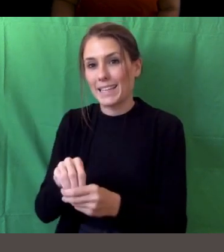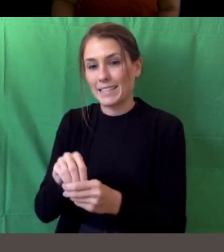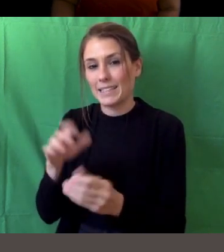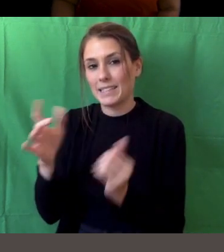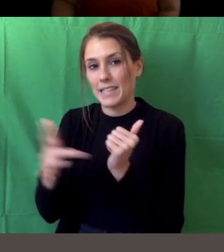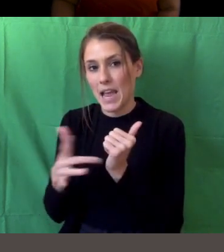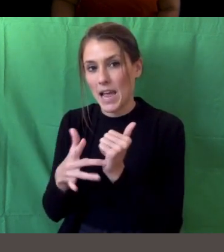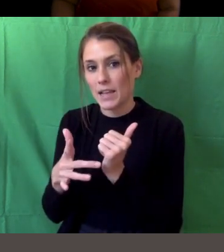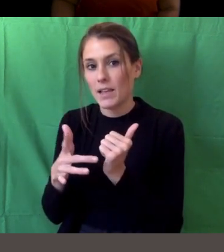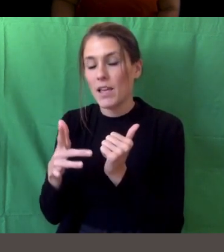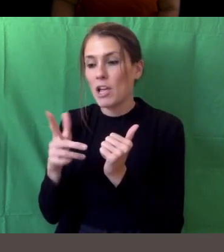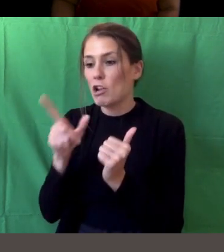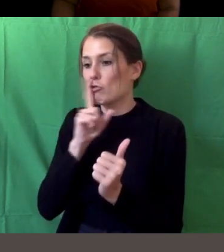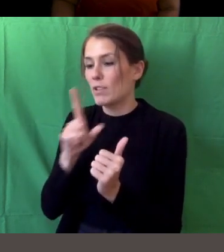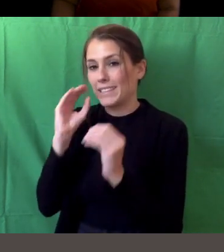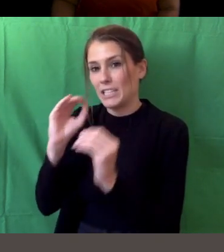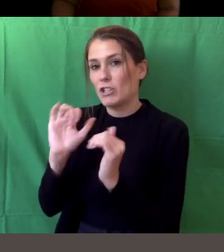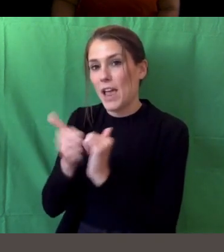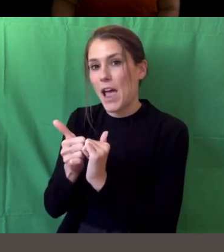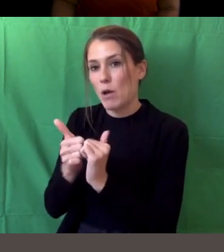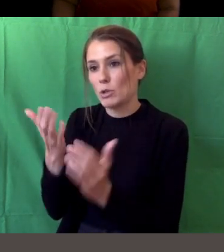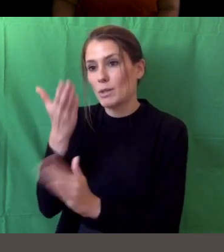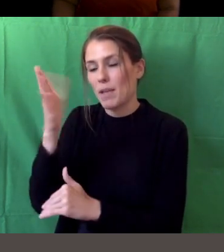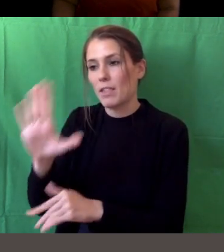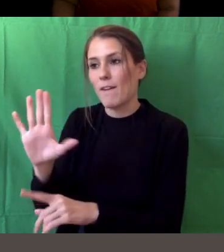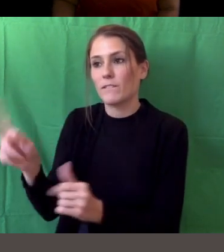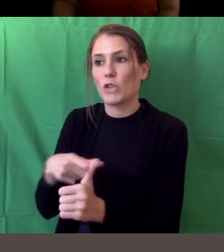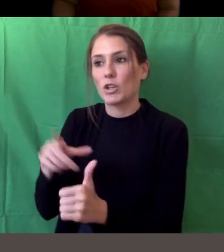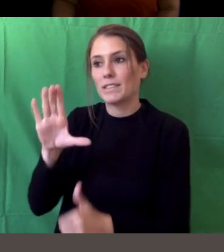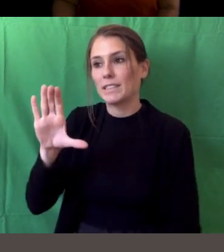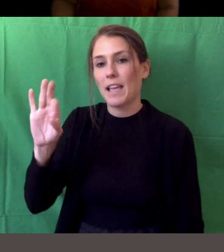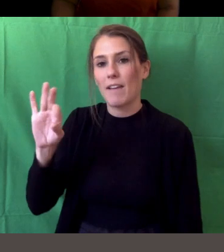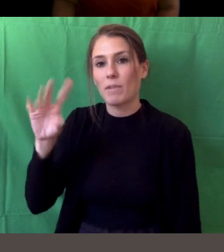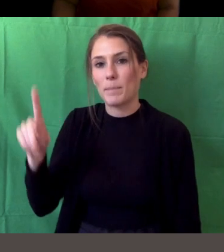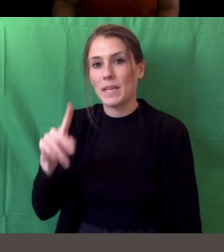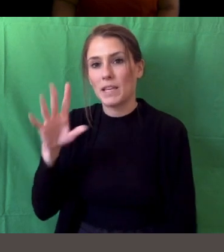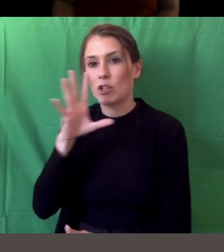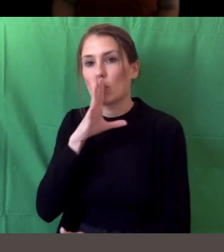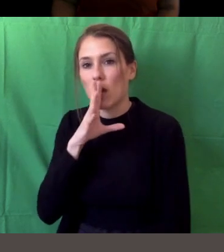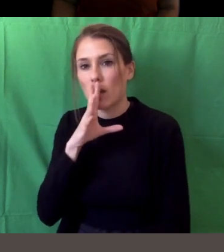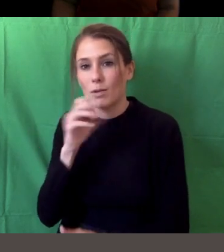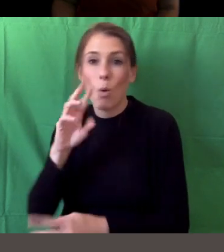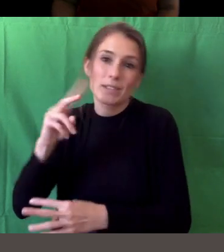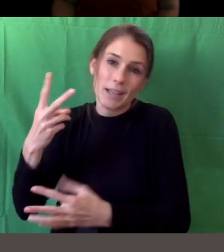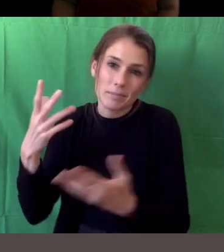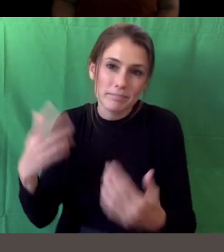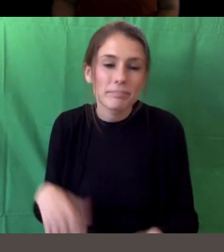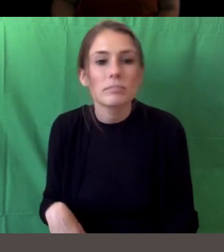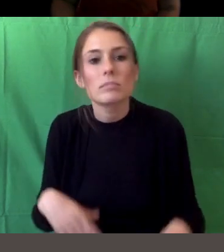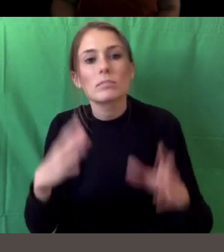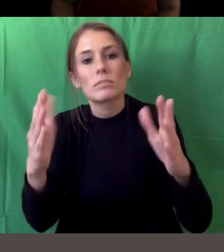them, you know, mentor them on how to submit their first CFP talk or second.